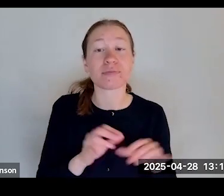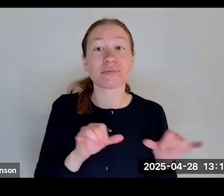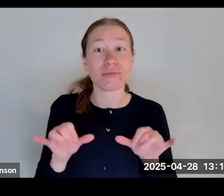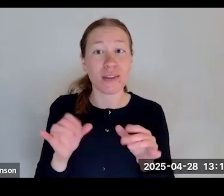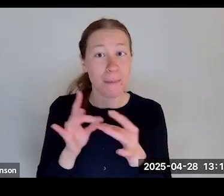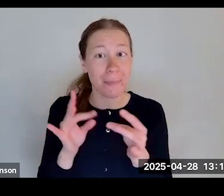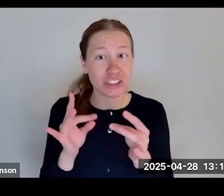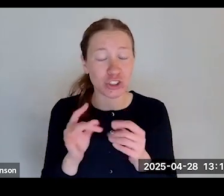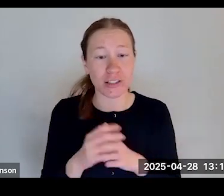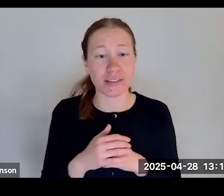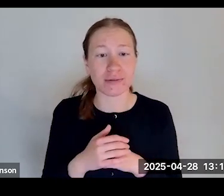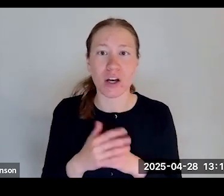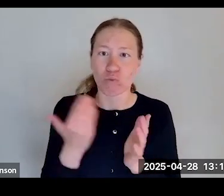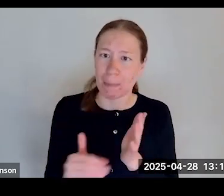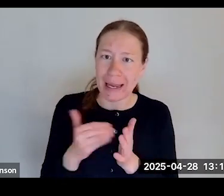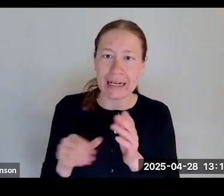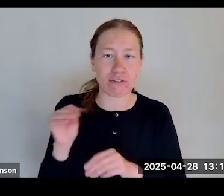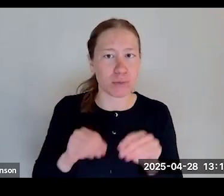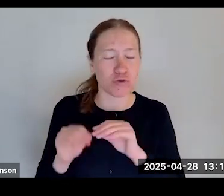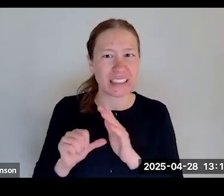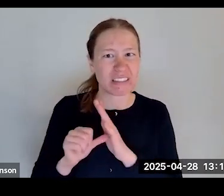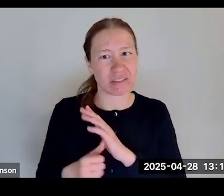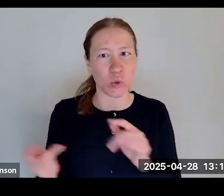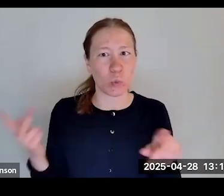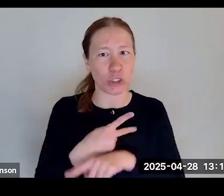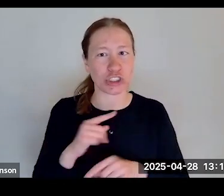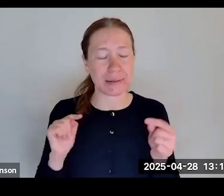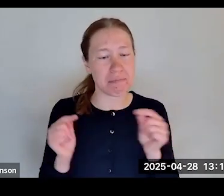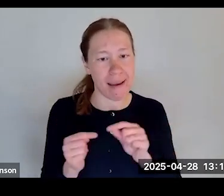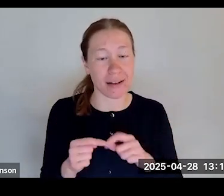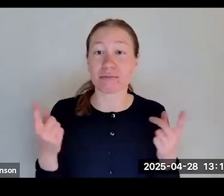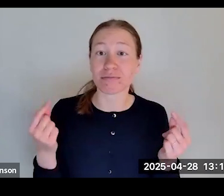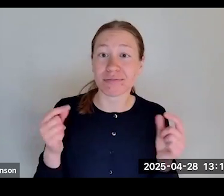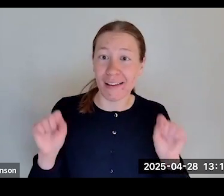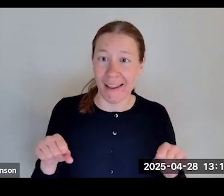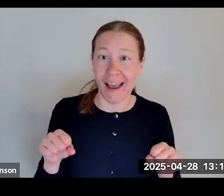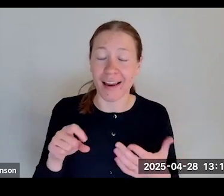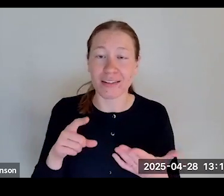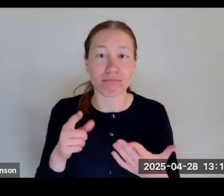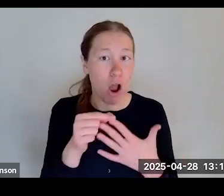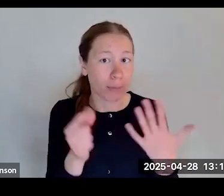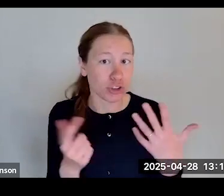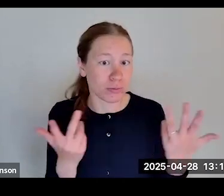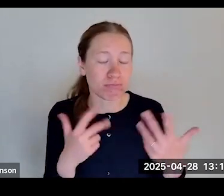exacerbating their pain. So again, this is one where we can look into rest breaks or alternating our work style.